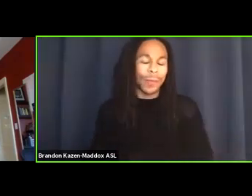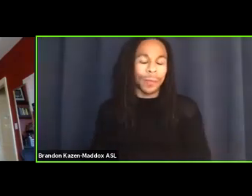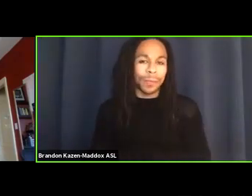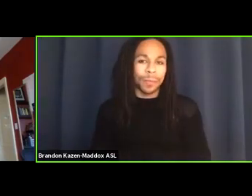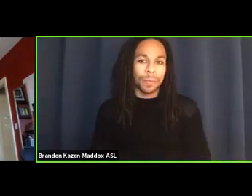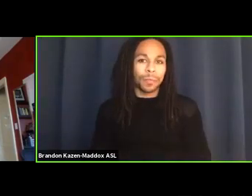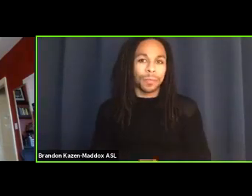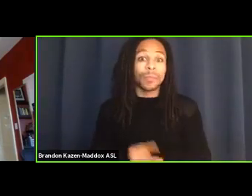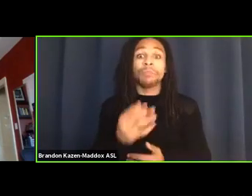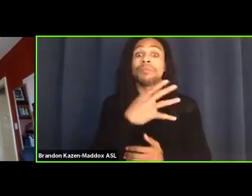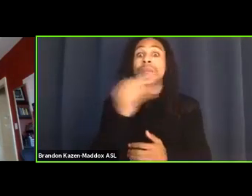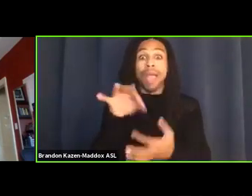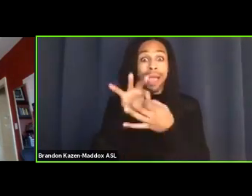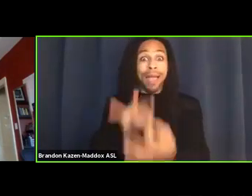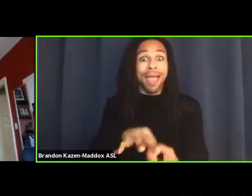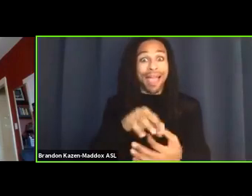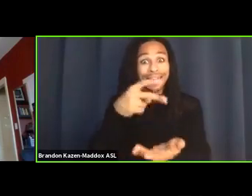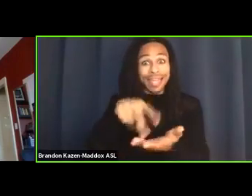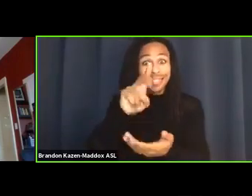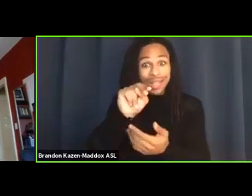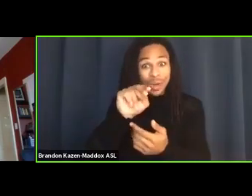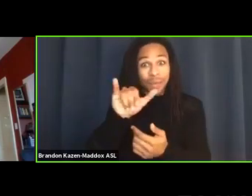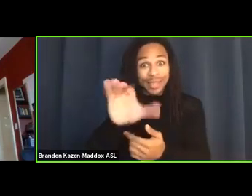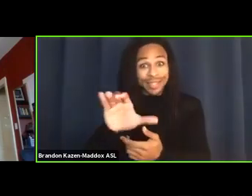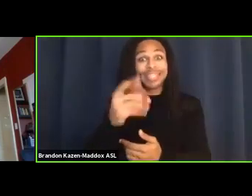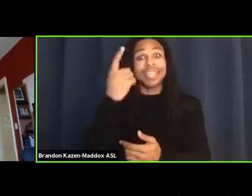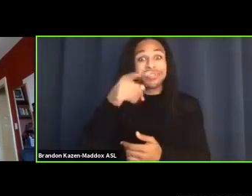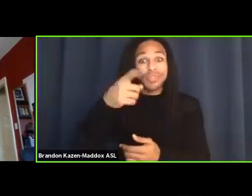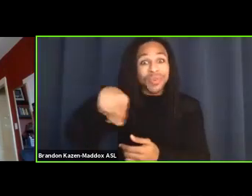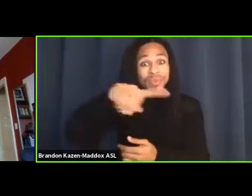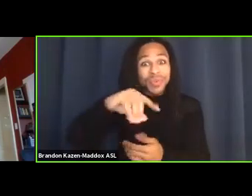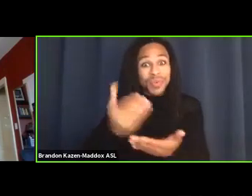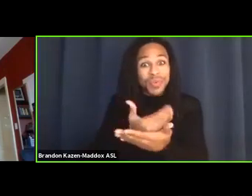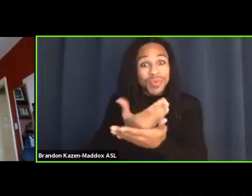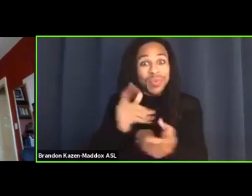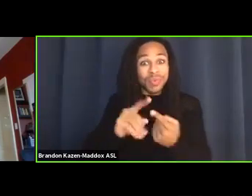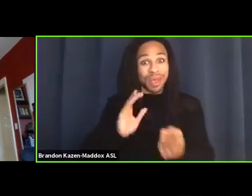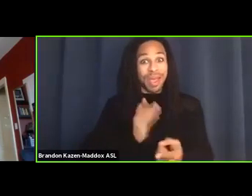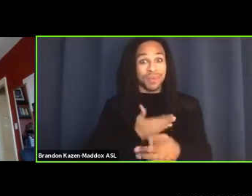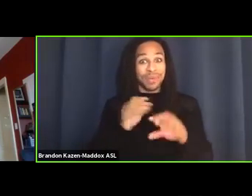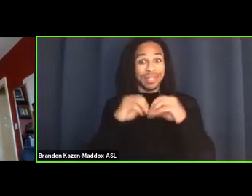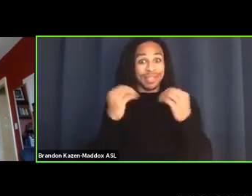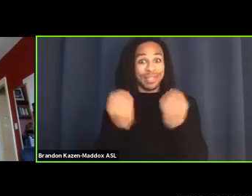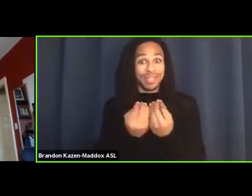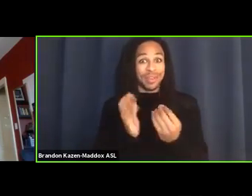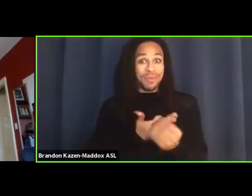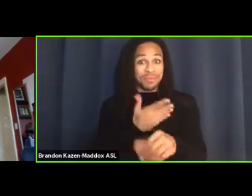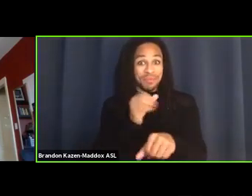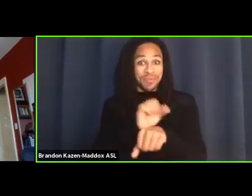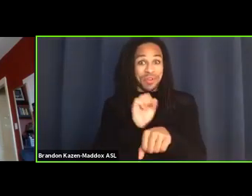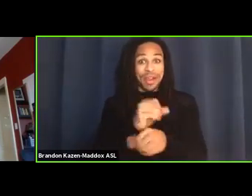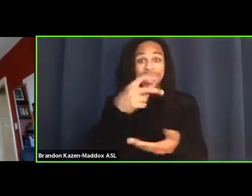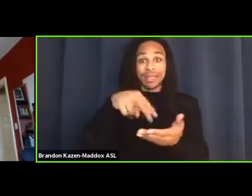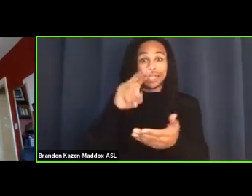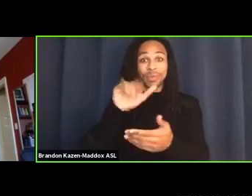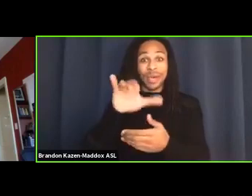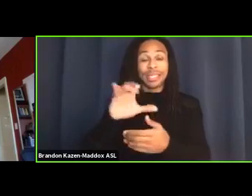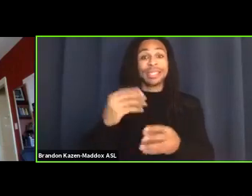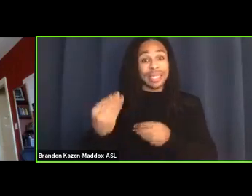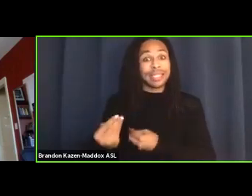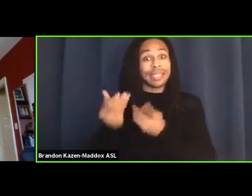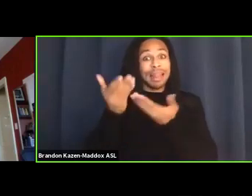the main focus of Dance/NYC's acknowledgment practice and equity and inclusion strategy.